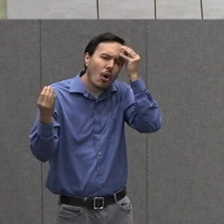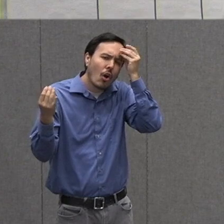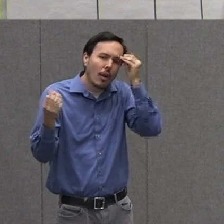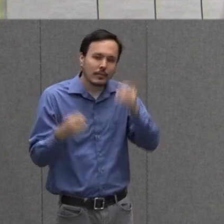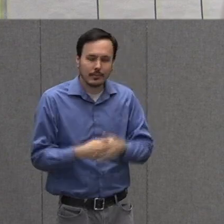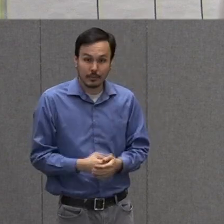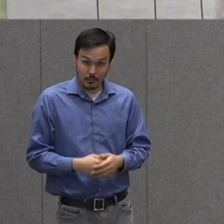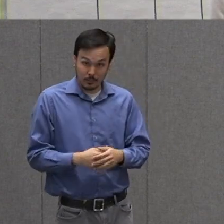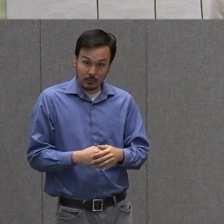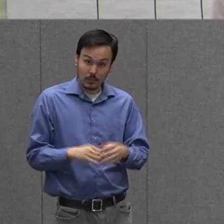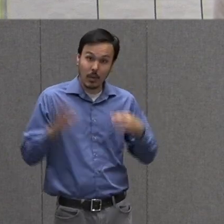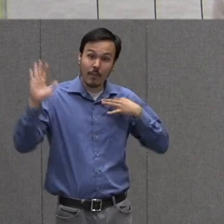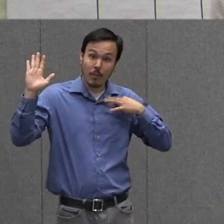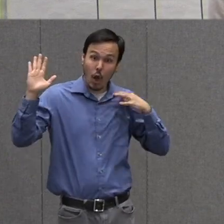that you have to be patient,